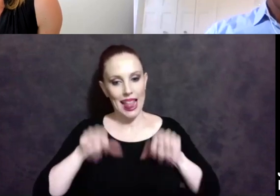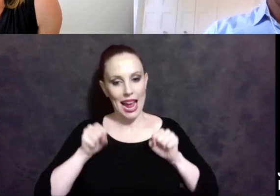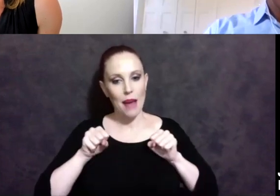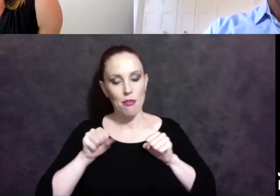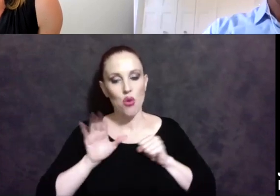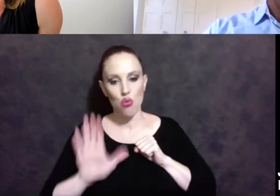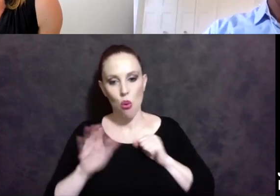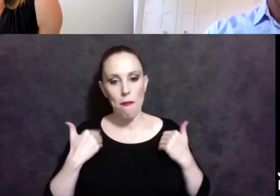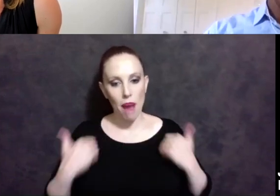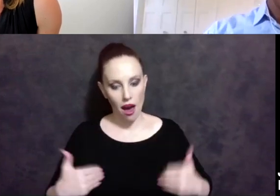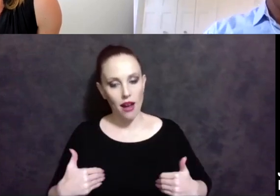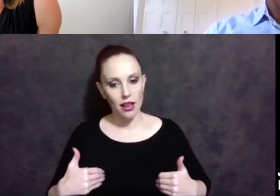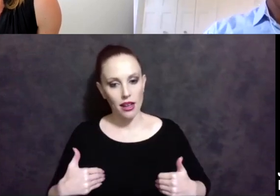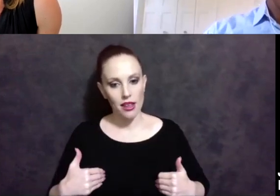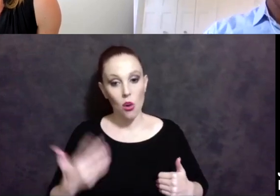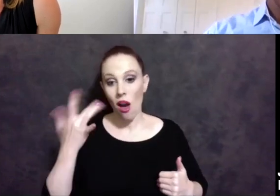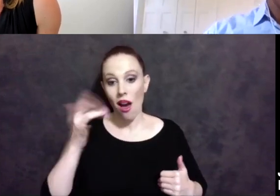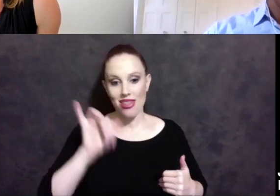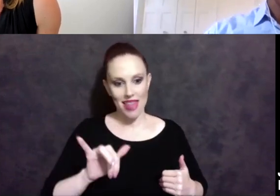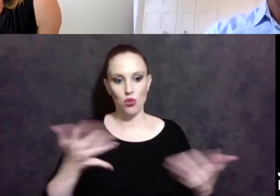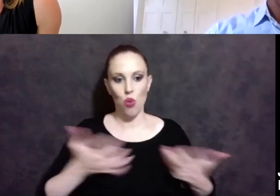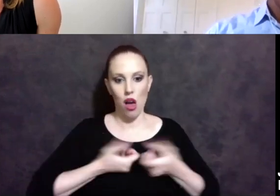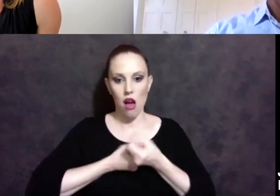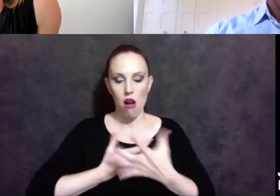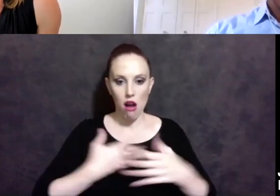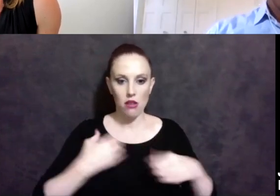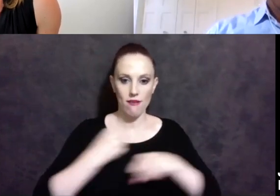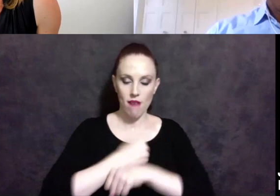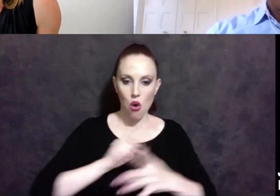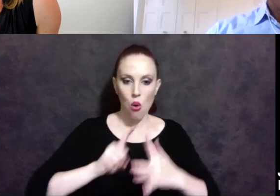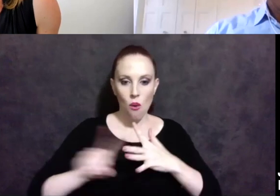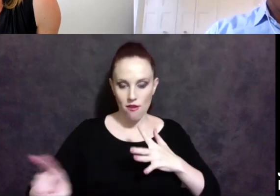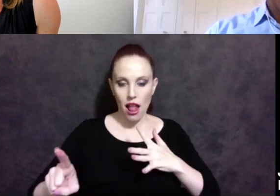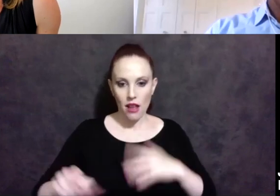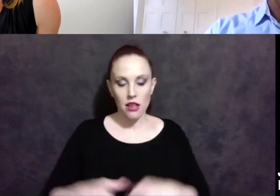because that's what caused that entire fight flight response. You know, that's really kind